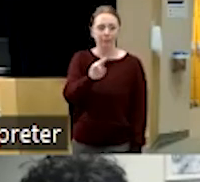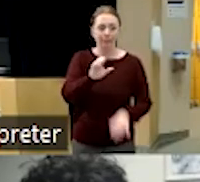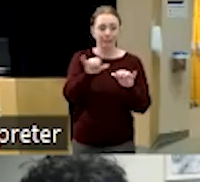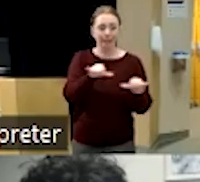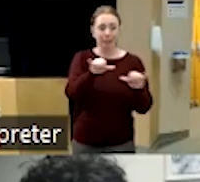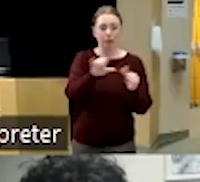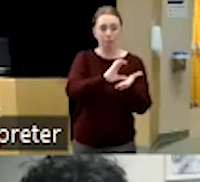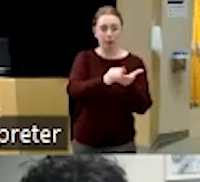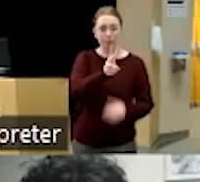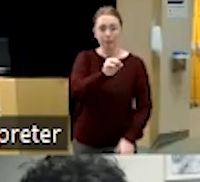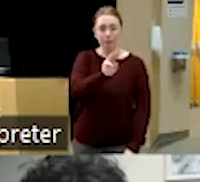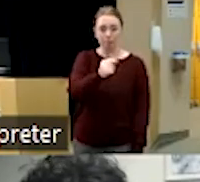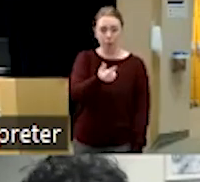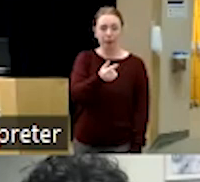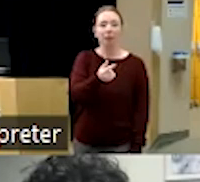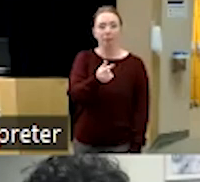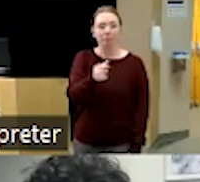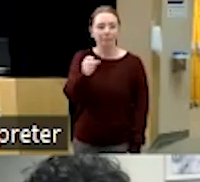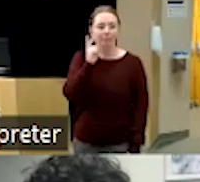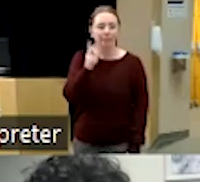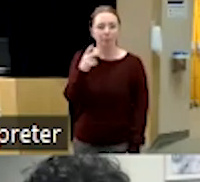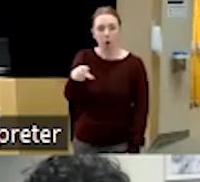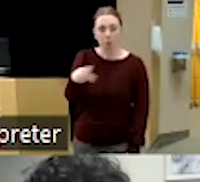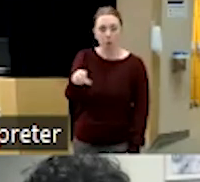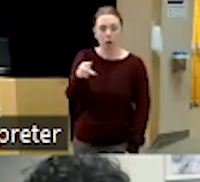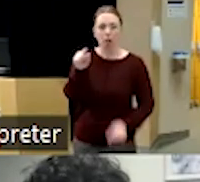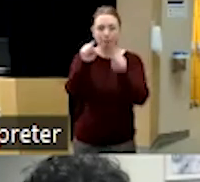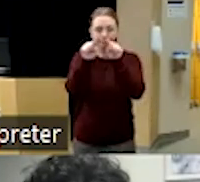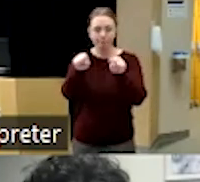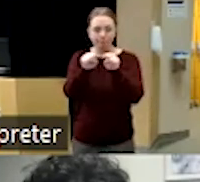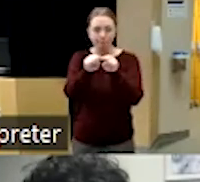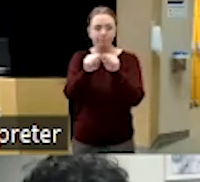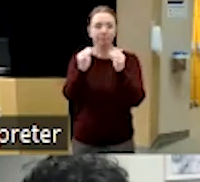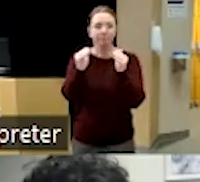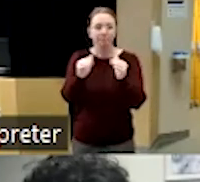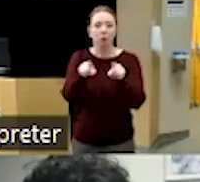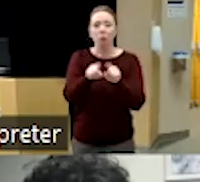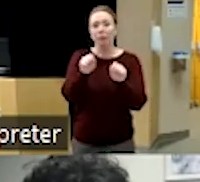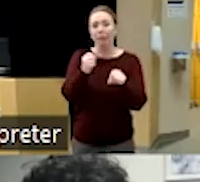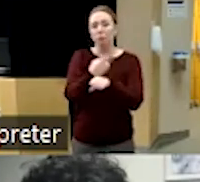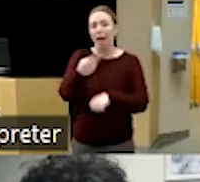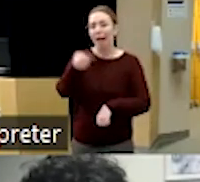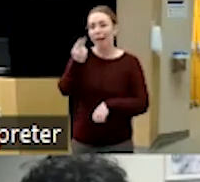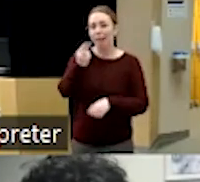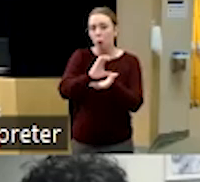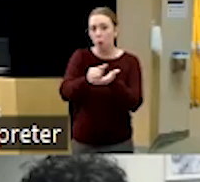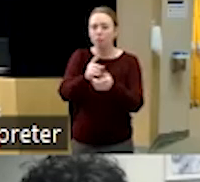one here and it has a clear benefit also you can use also higher doses but might not be necessary